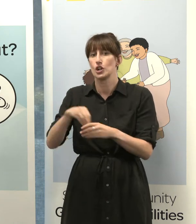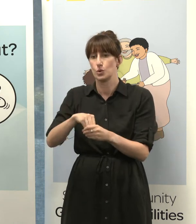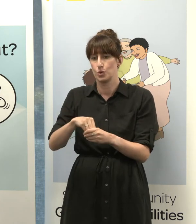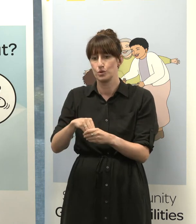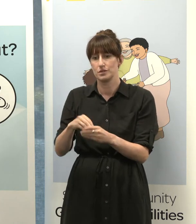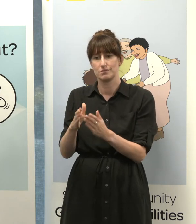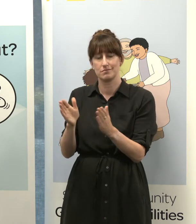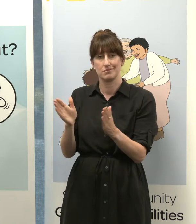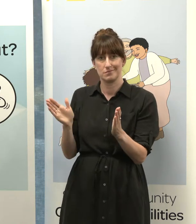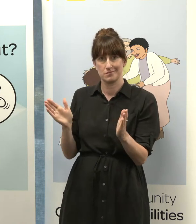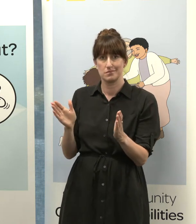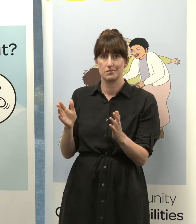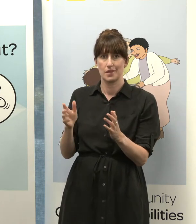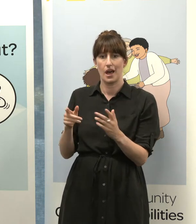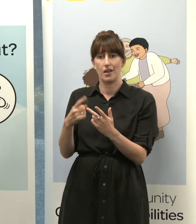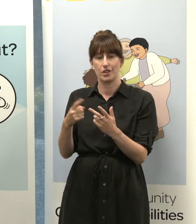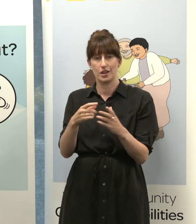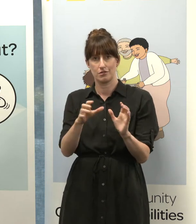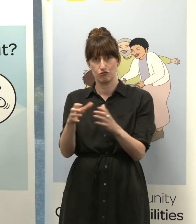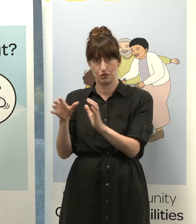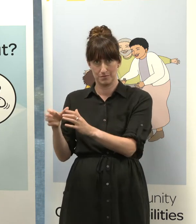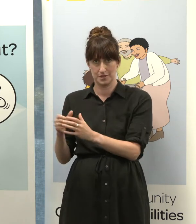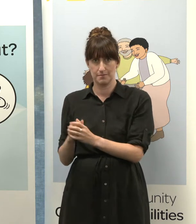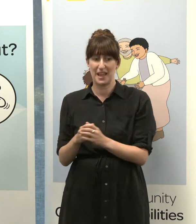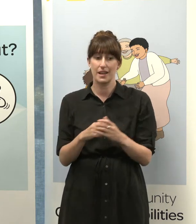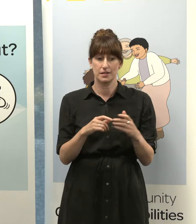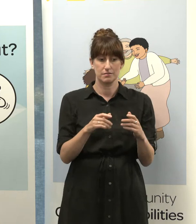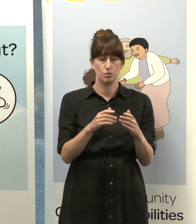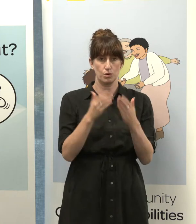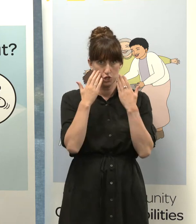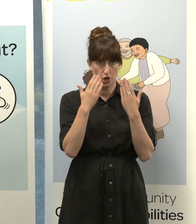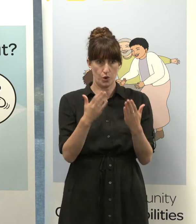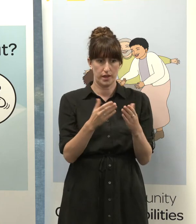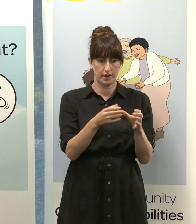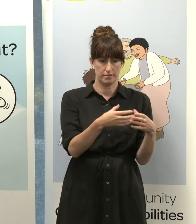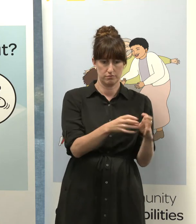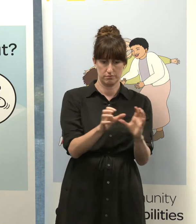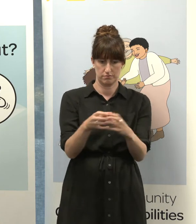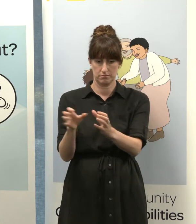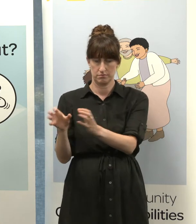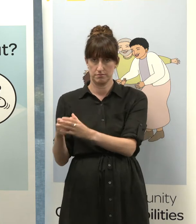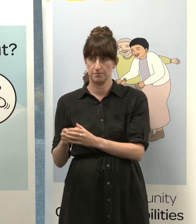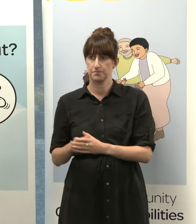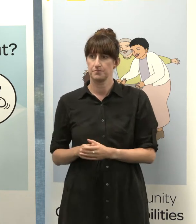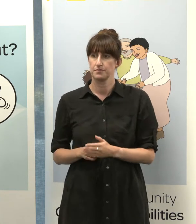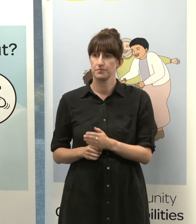official deaths within 28 days, and then 91 with the more inclusive definition.